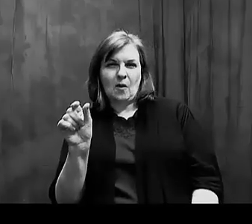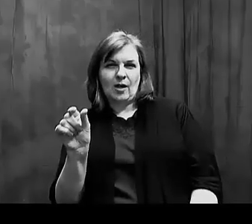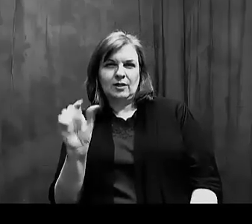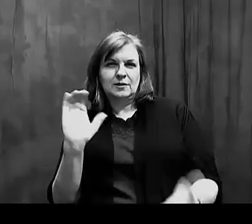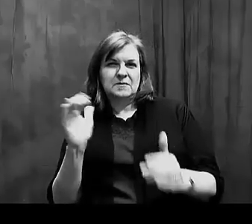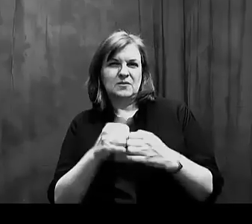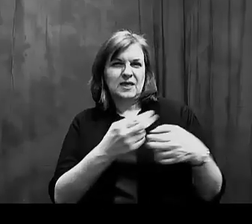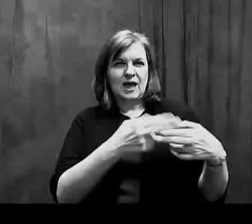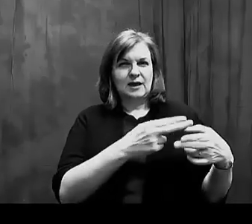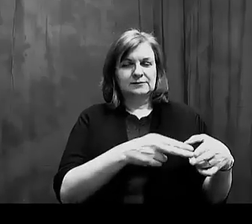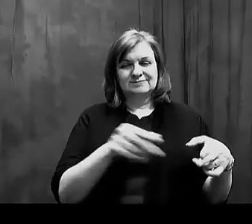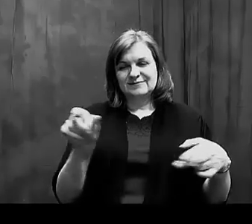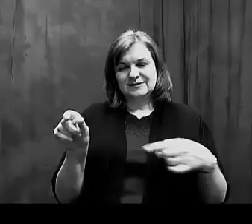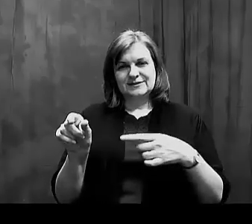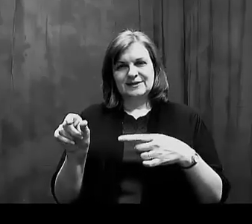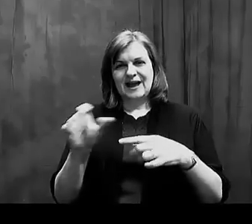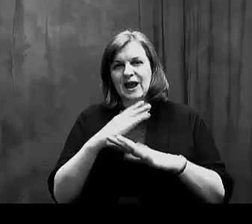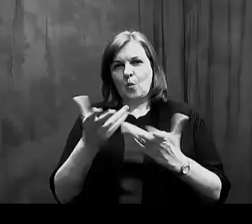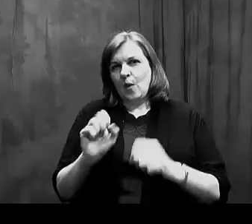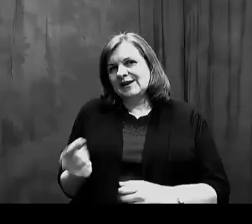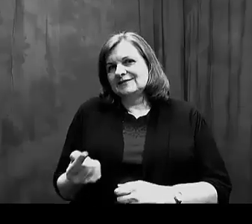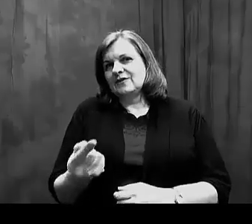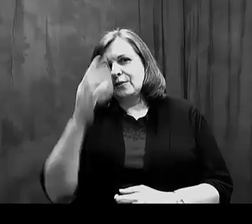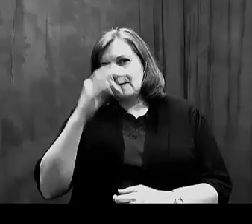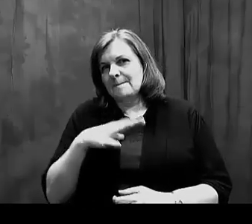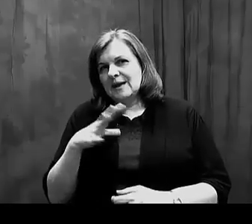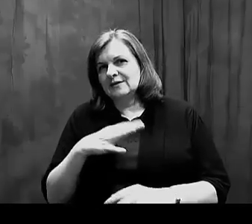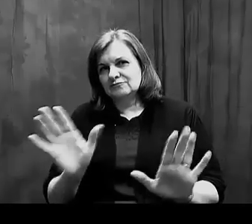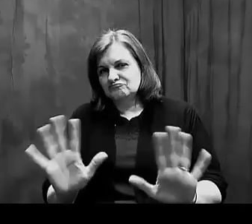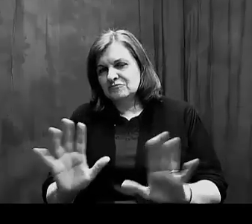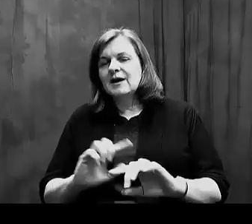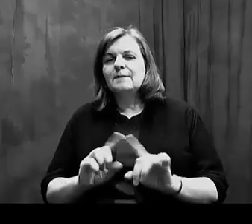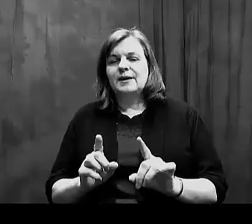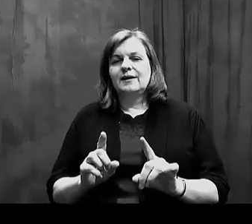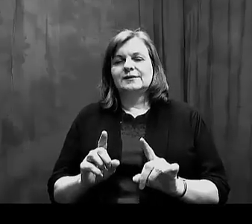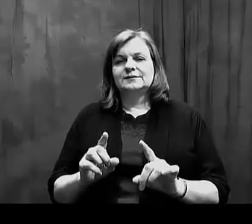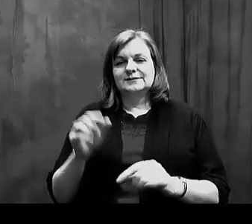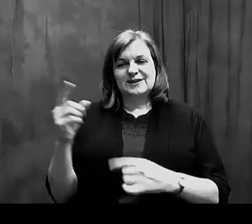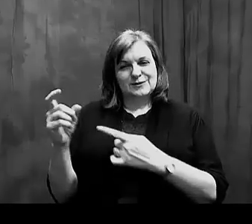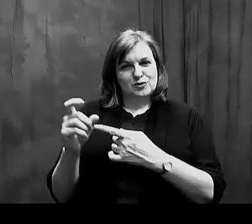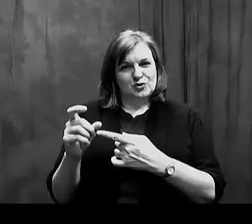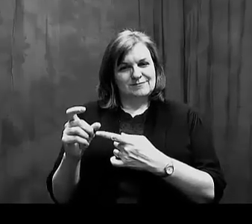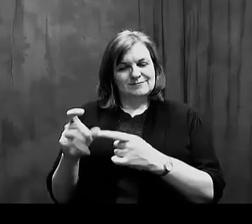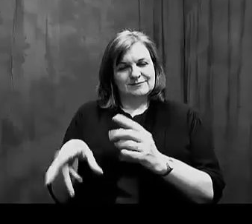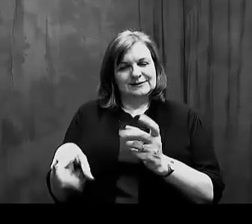this is because the egg contains all of the cytoplasm